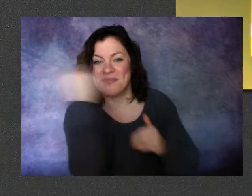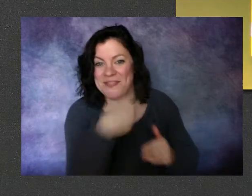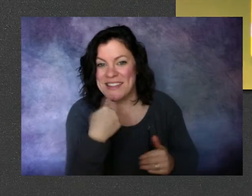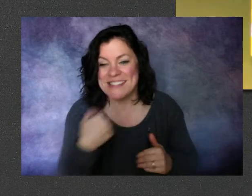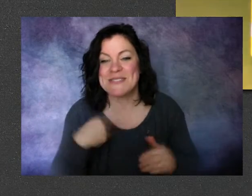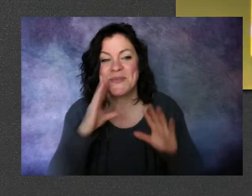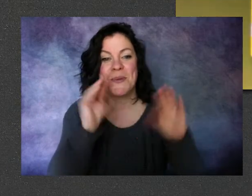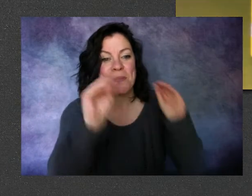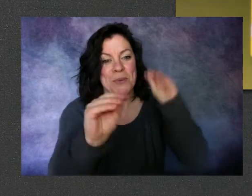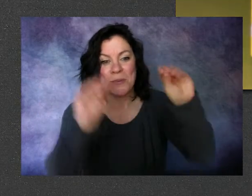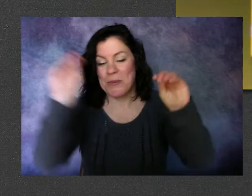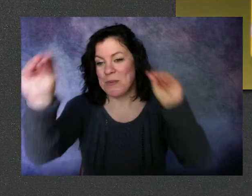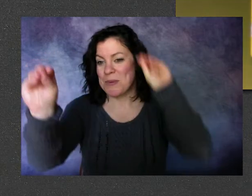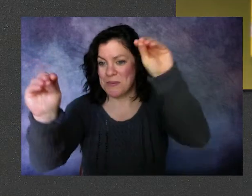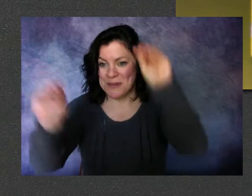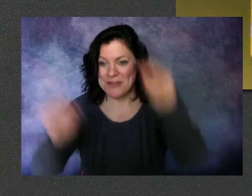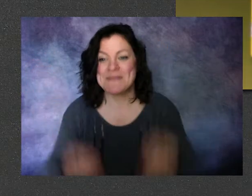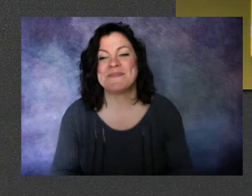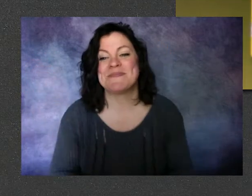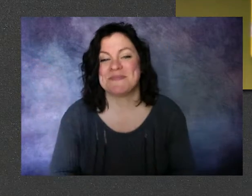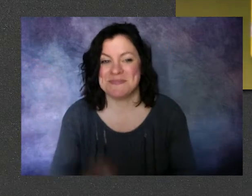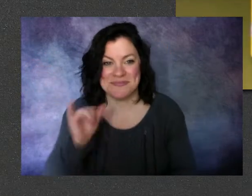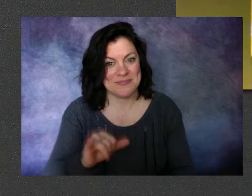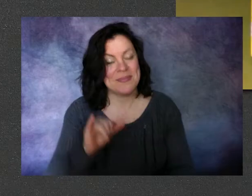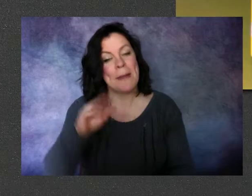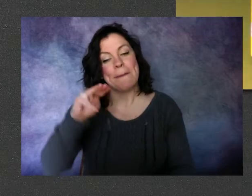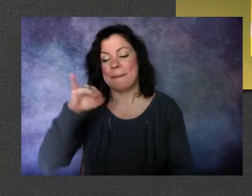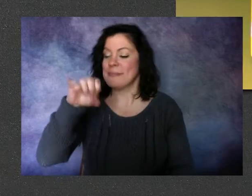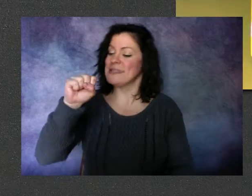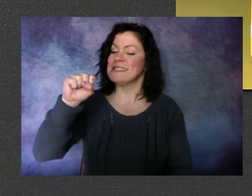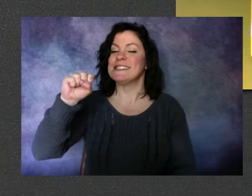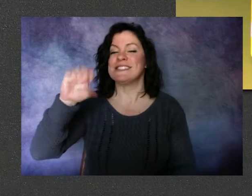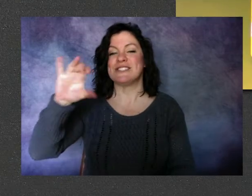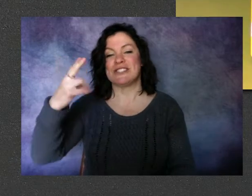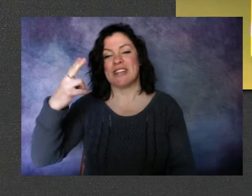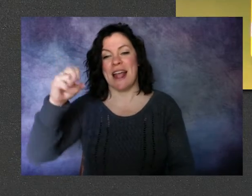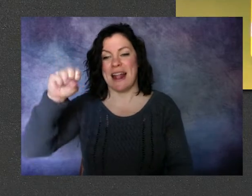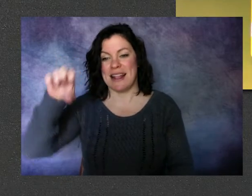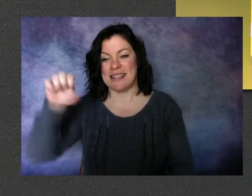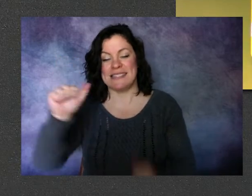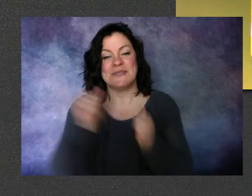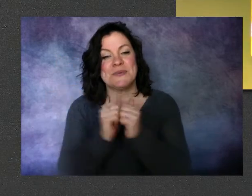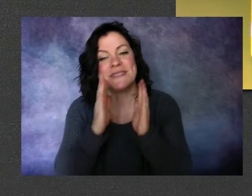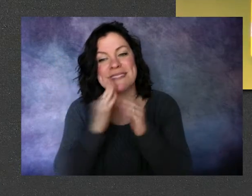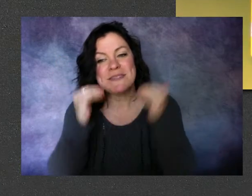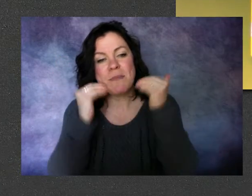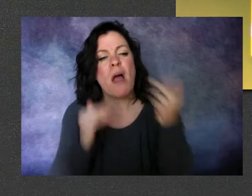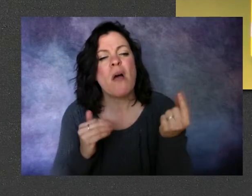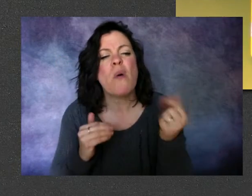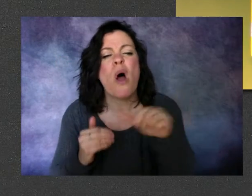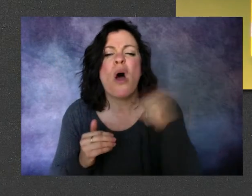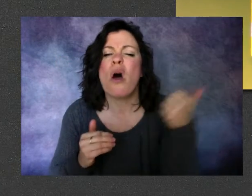My decorations, there it is. Ms. Chelsea with the smiley faces and the hearts. What else, friends?